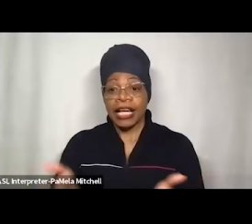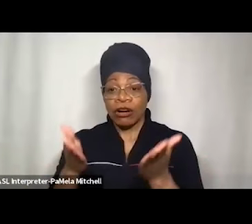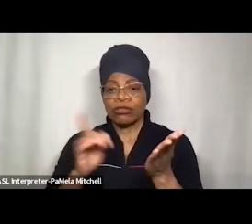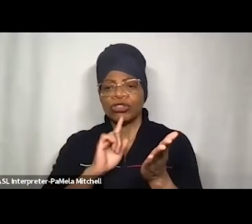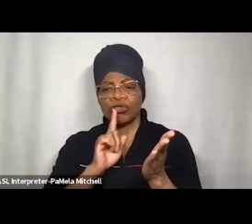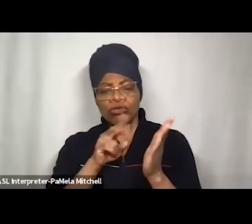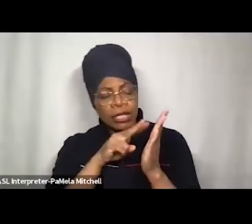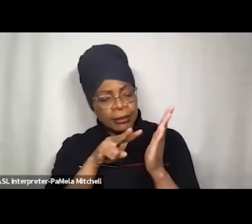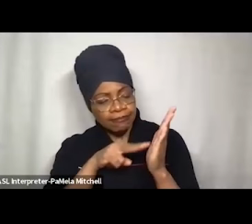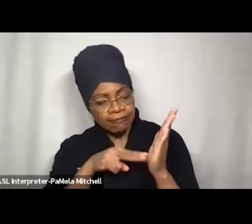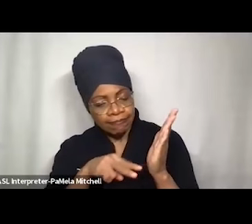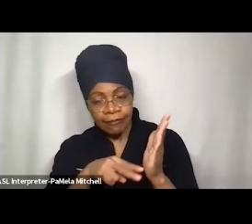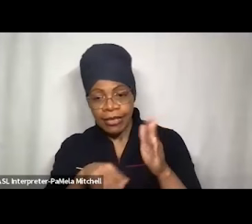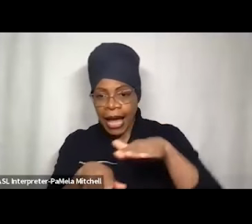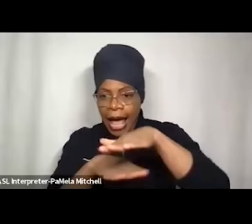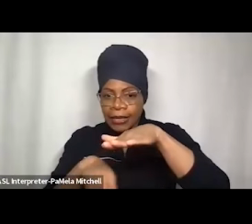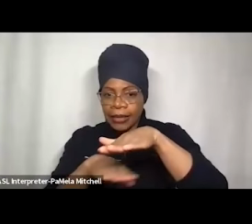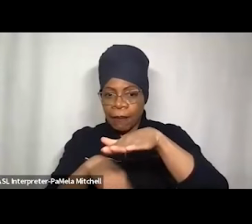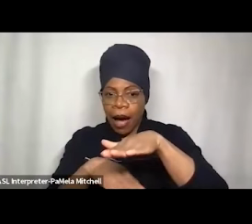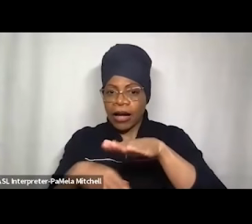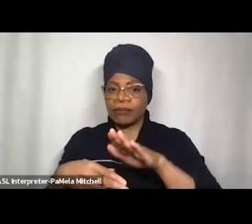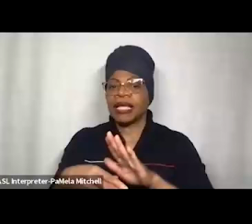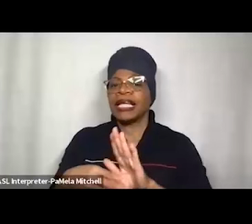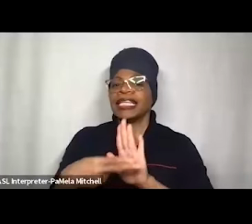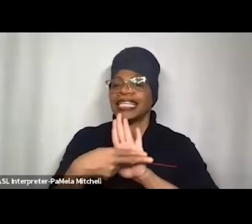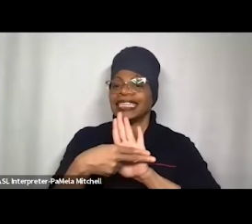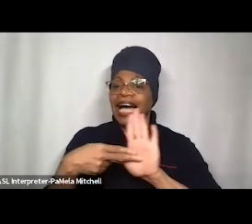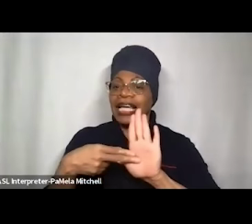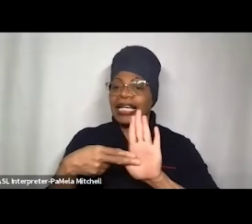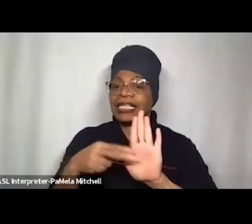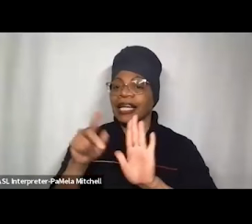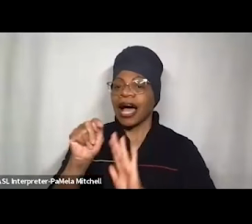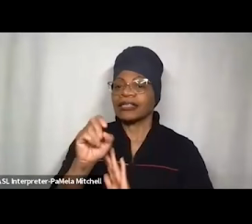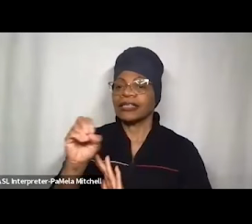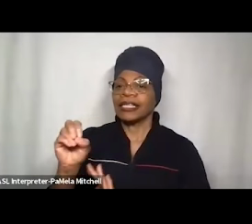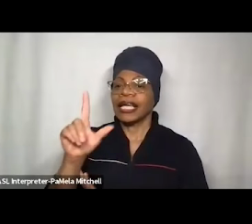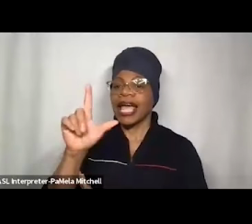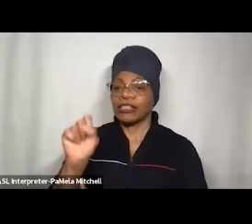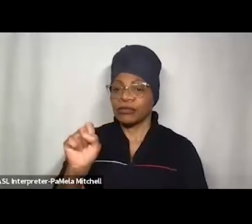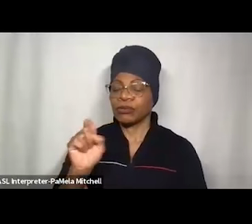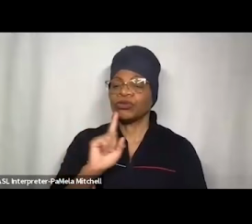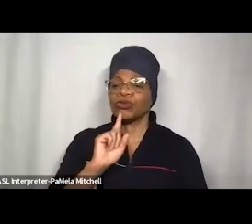And then following at the bottom are the diagnostic instruments that go into more detail after you've determined that people